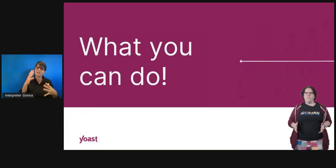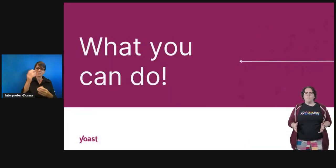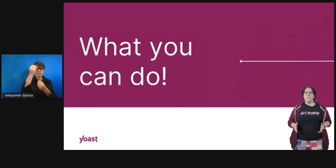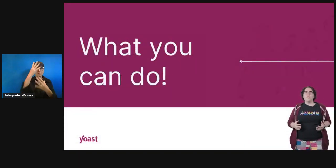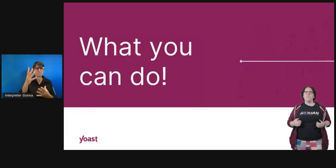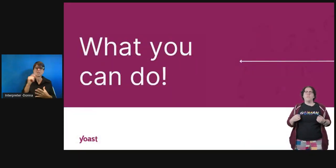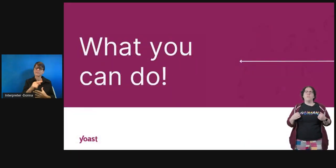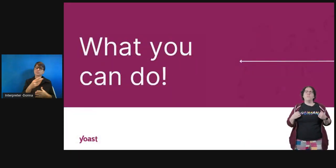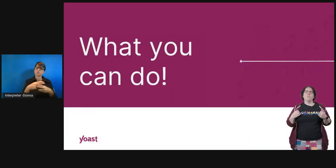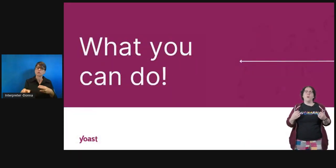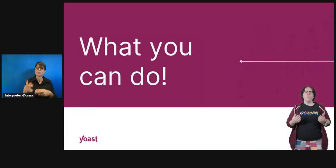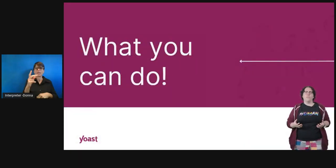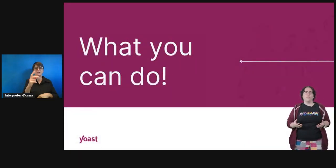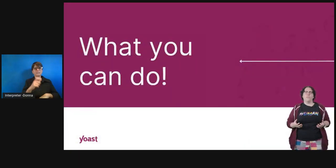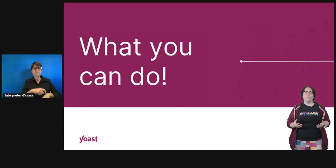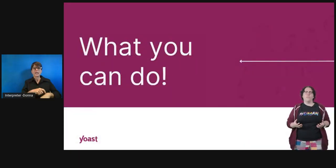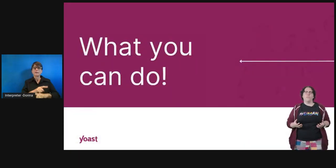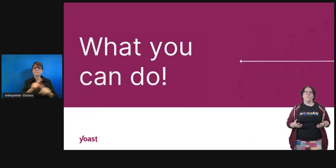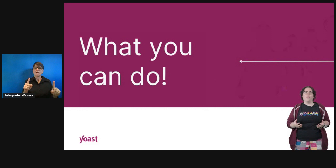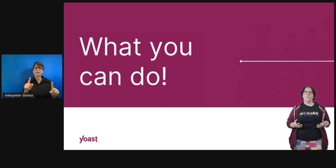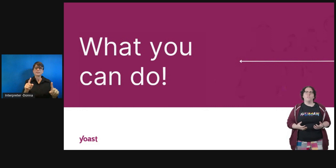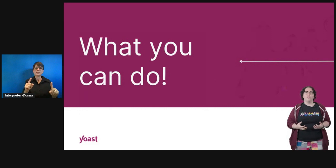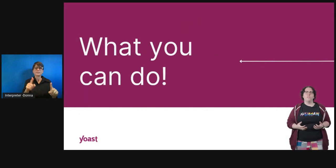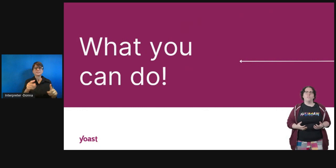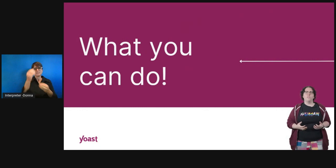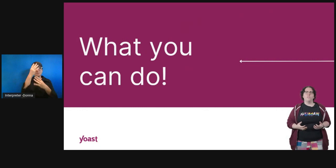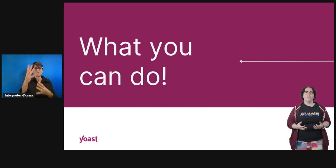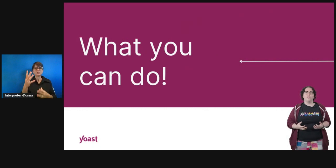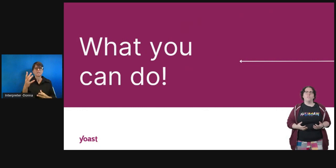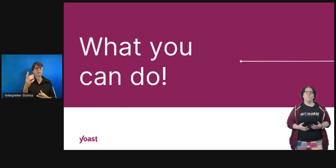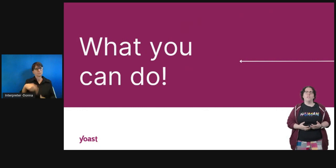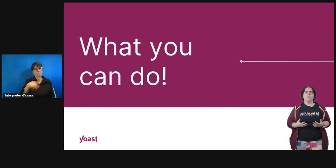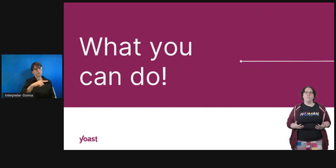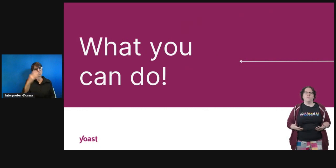but this is something that we should all be thinking about in order to be inclusive.